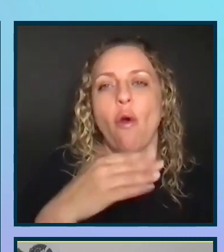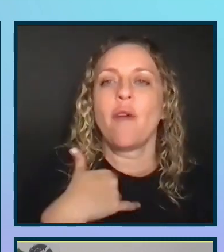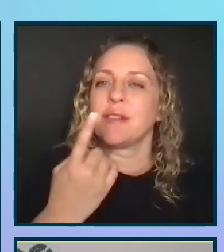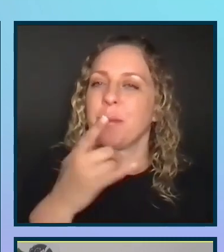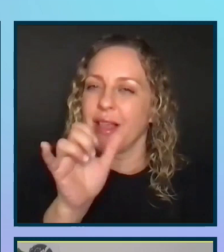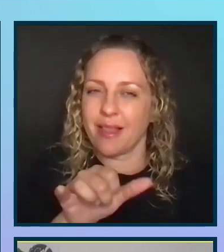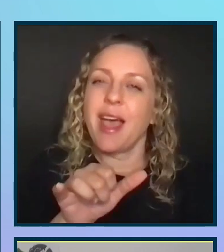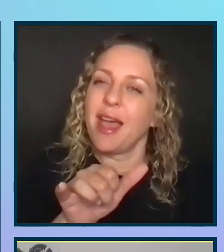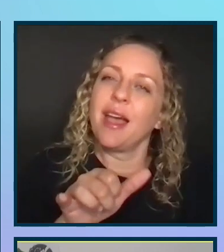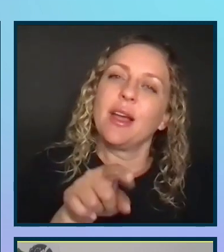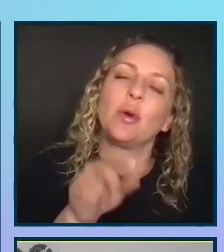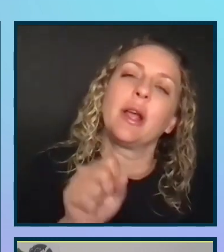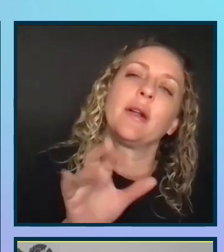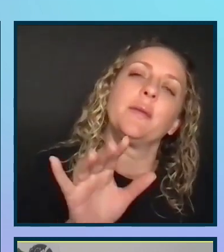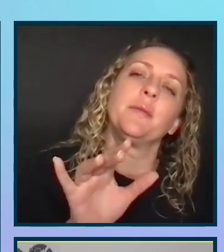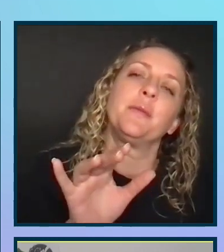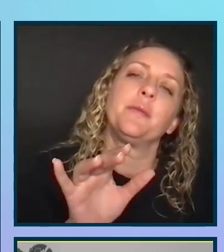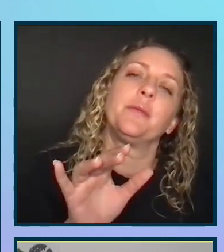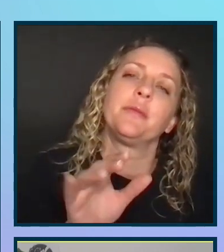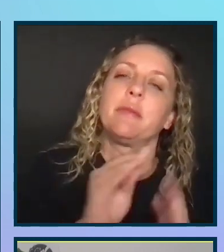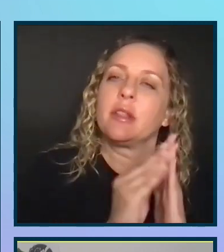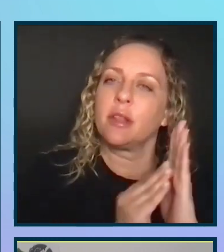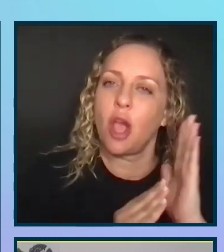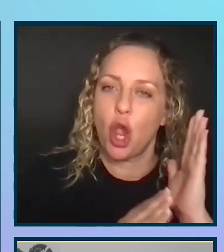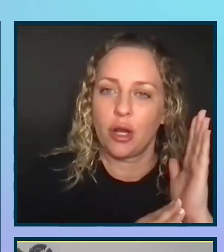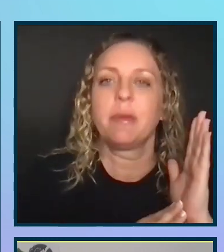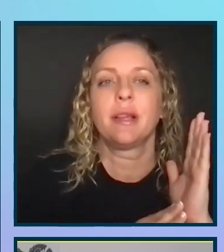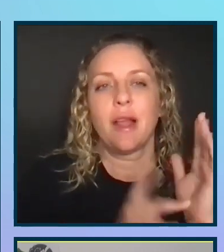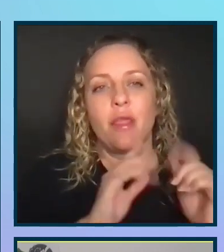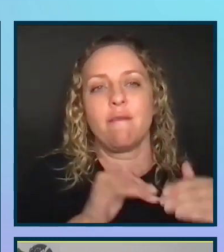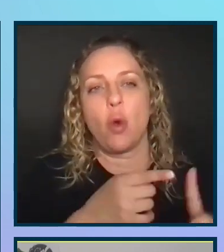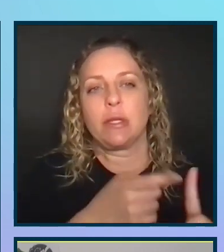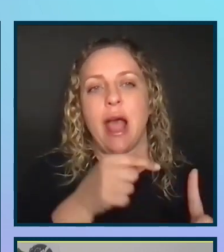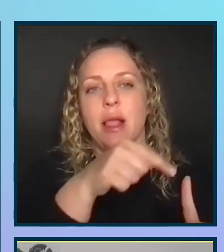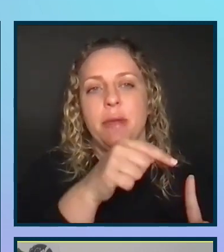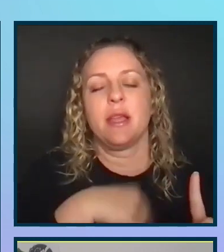you can document the default focus element when this page is going to open.